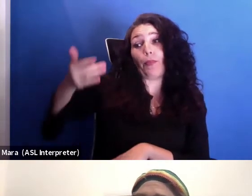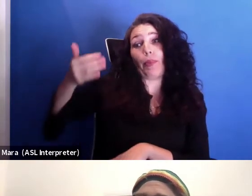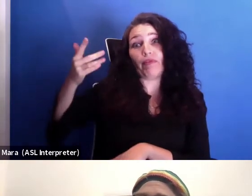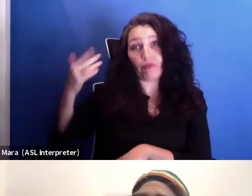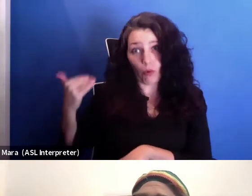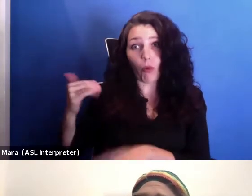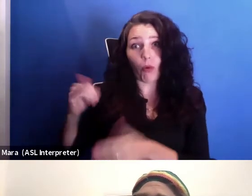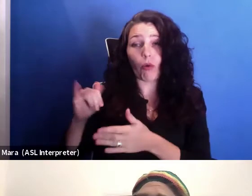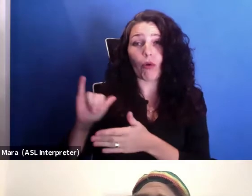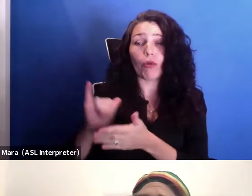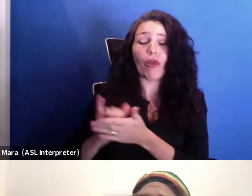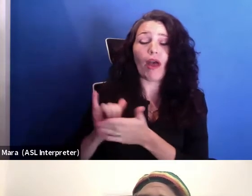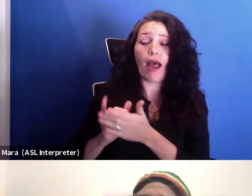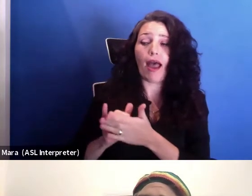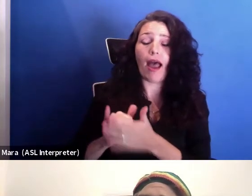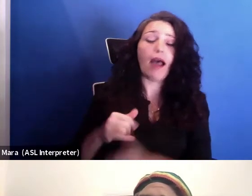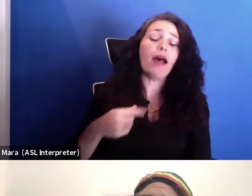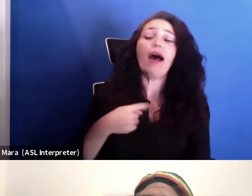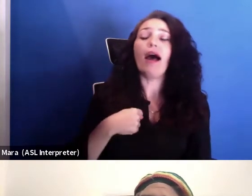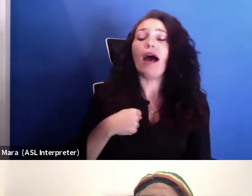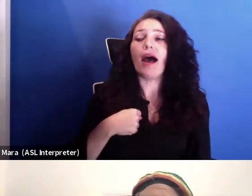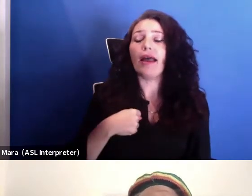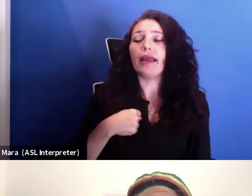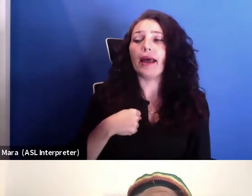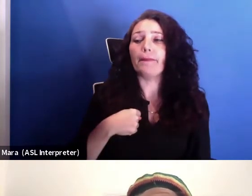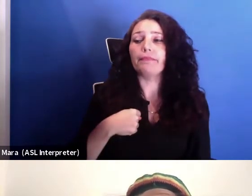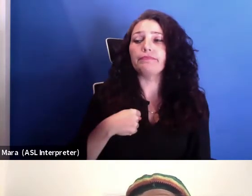I had been her sound mixer and sound designer